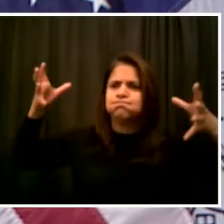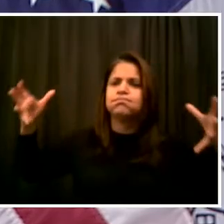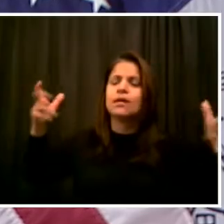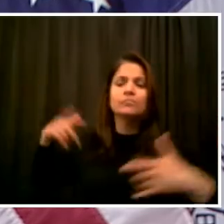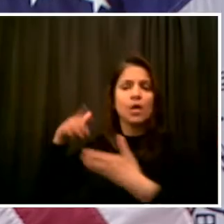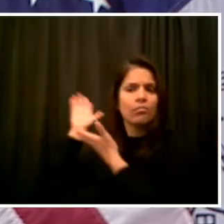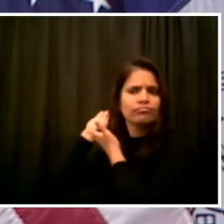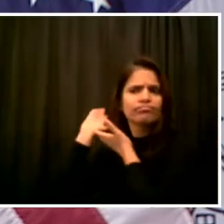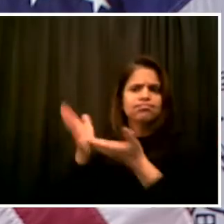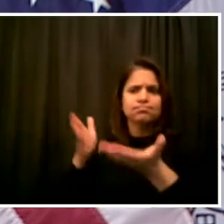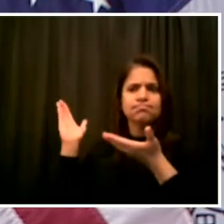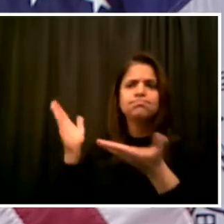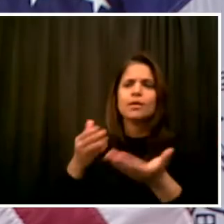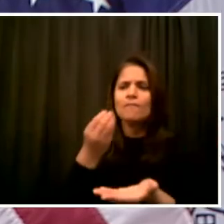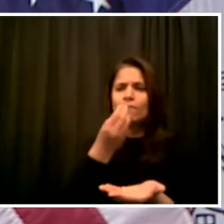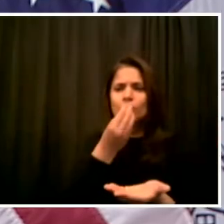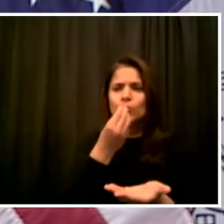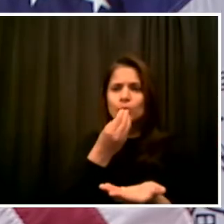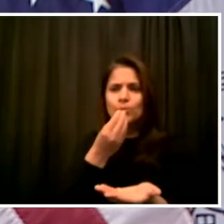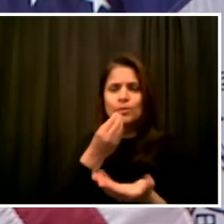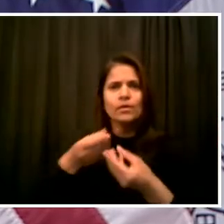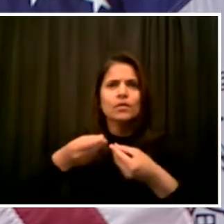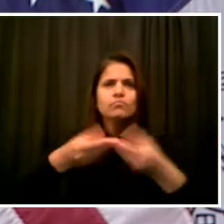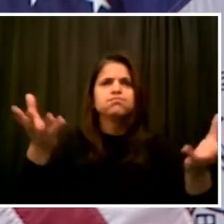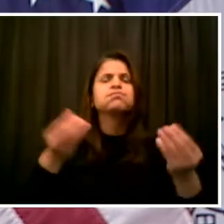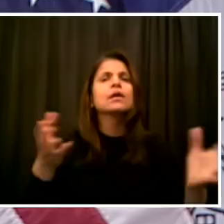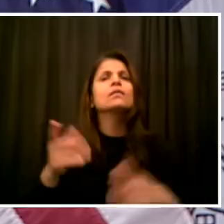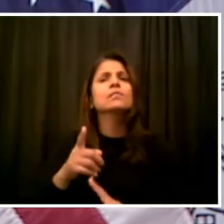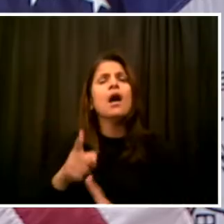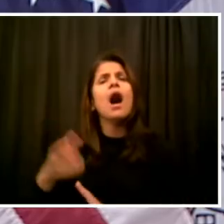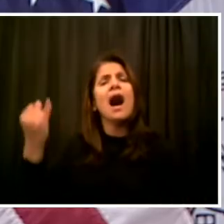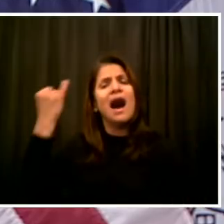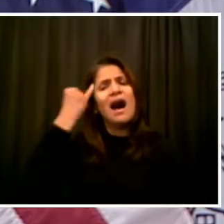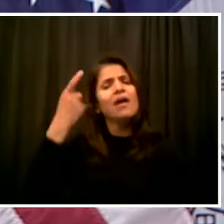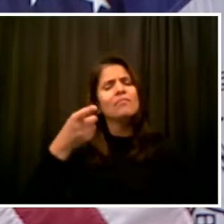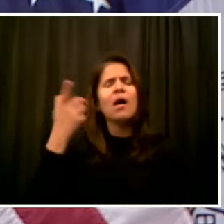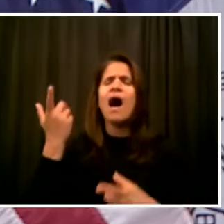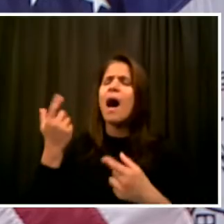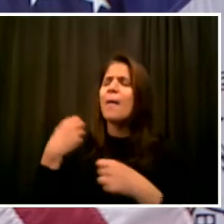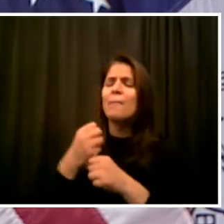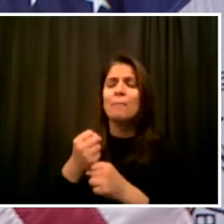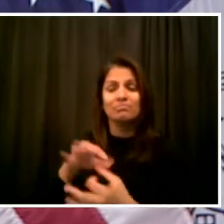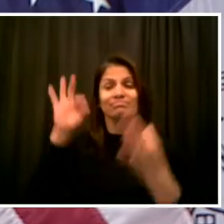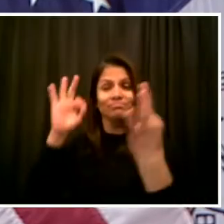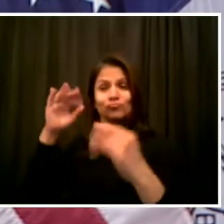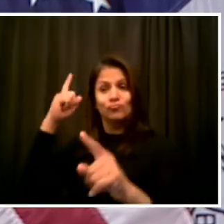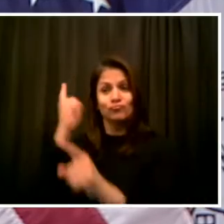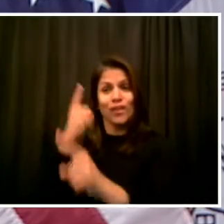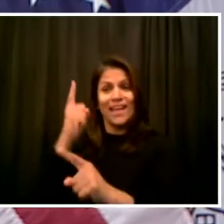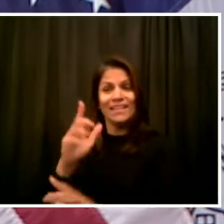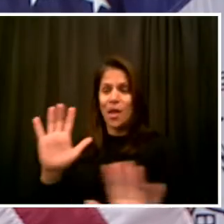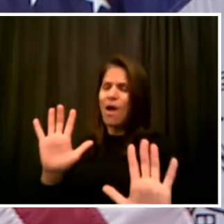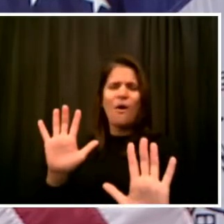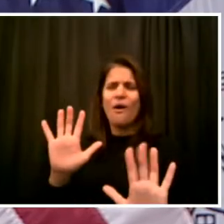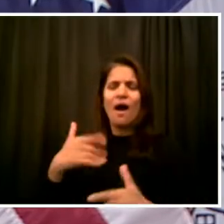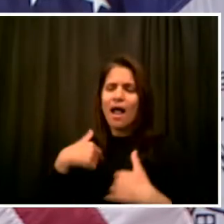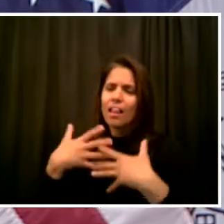QUALITY FOOD. IF EVER THERE'S A MISTAKE, THERE WILL BE, YOUR POINT IS RIGHT, WE NEED TO REPLACE IT